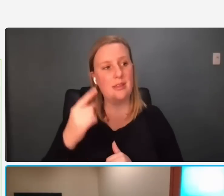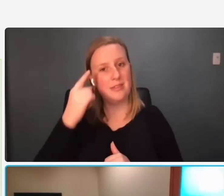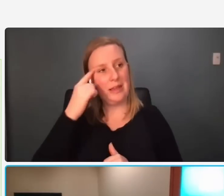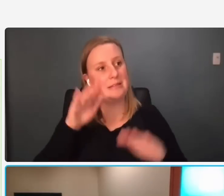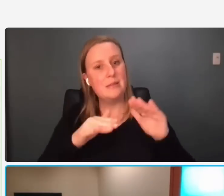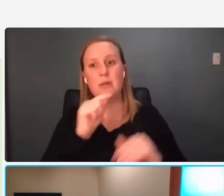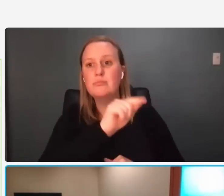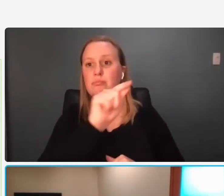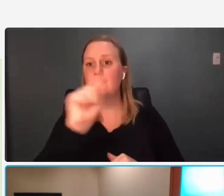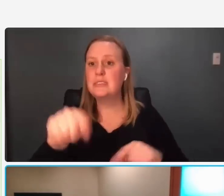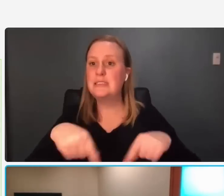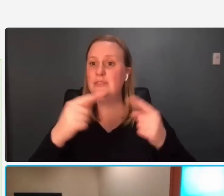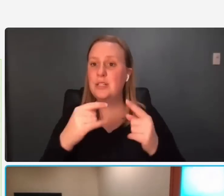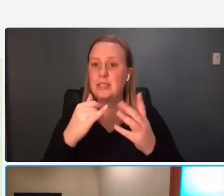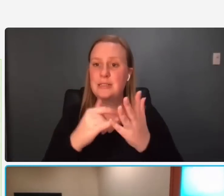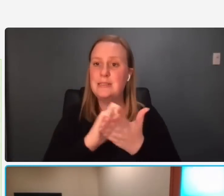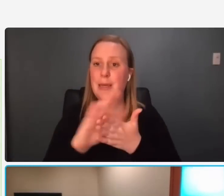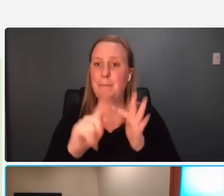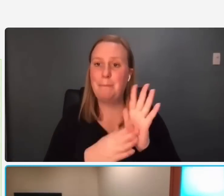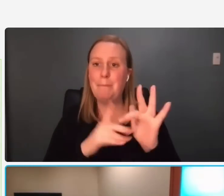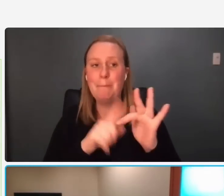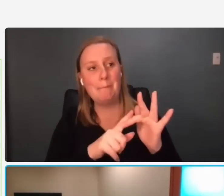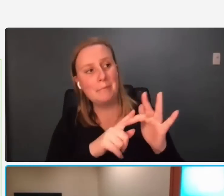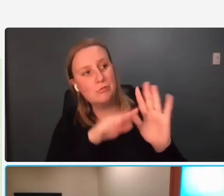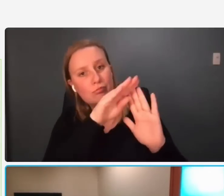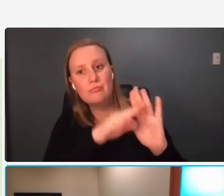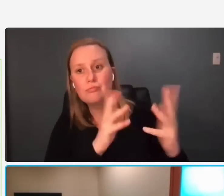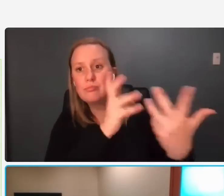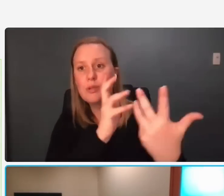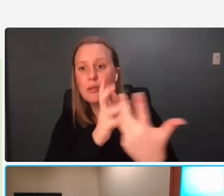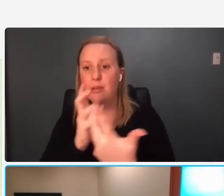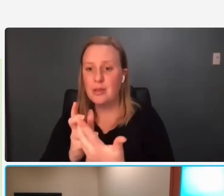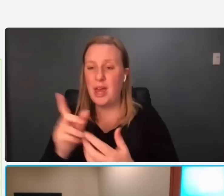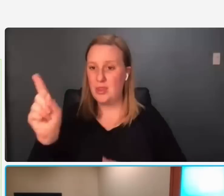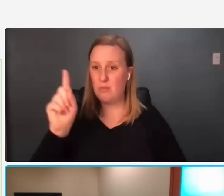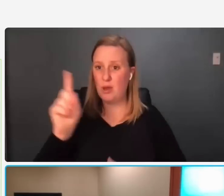At the moment the current framework doesn't allow legislative alignment or harmonisation between other